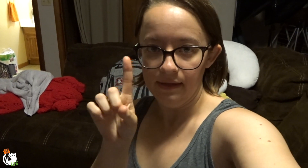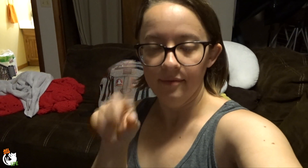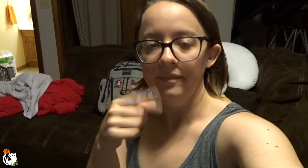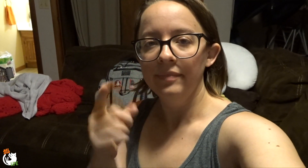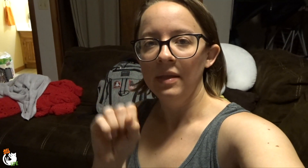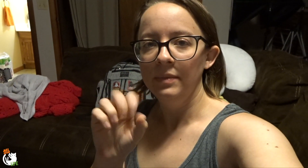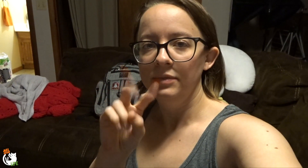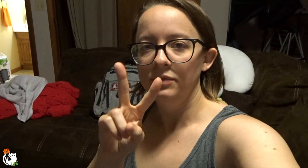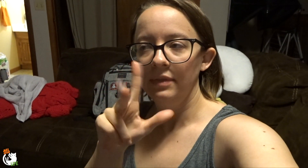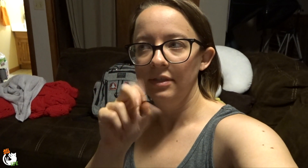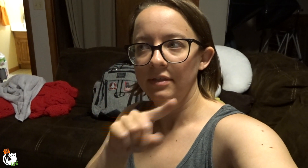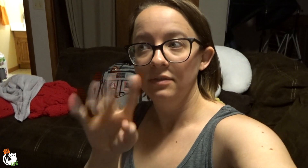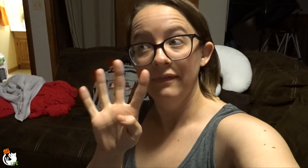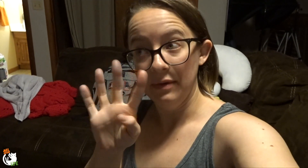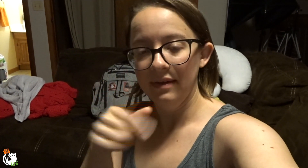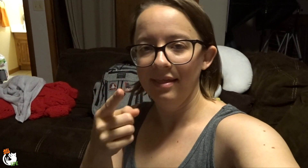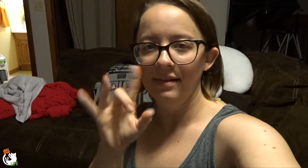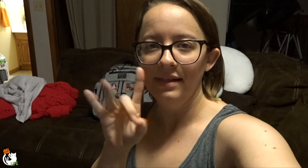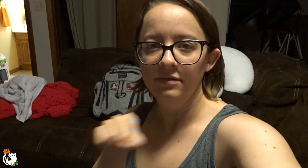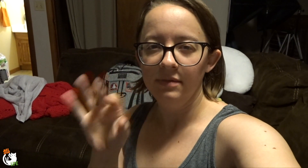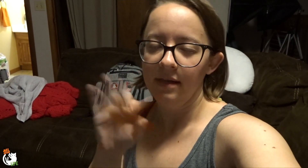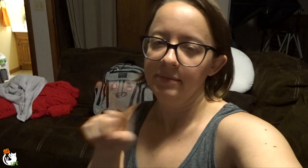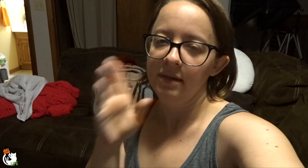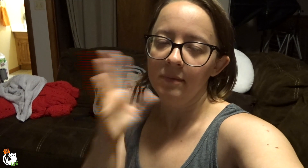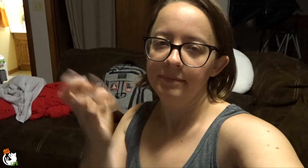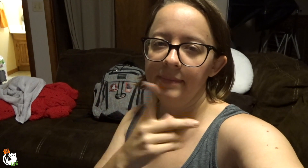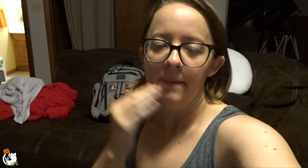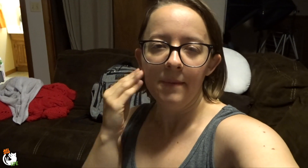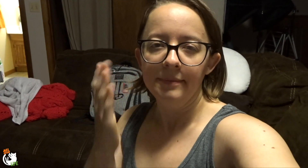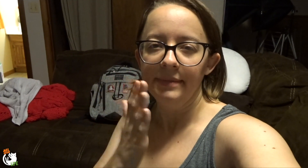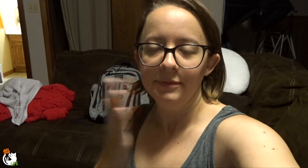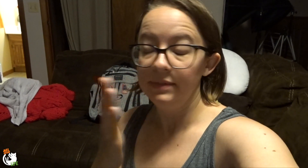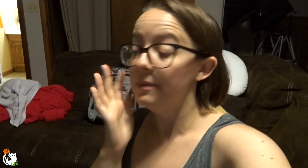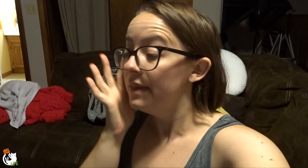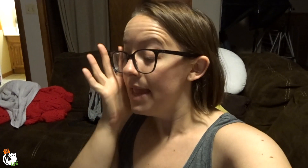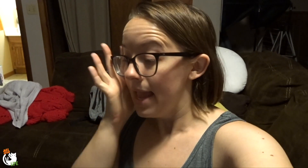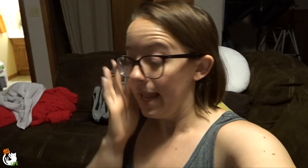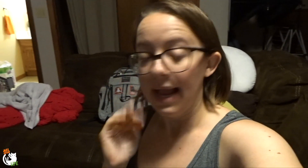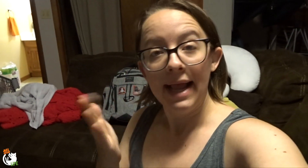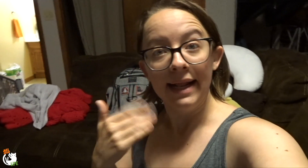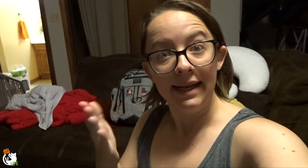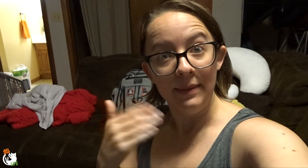So we'll do that and then 2:30 - 4:00p I work and then 8:00 -9:00p. But I will be back home in-between.